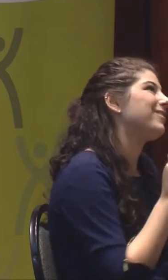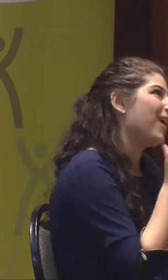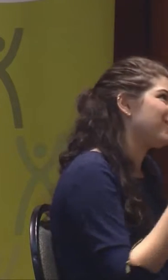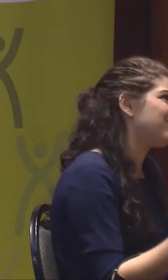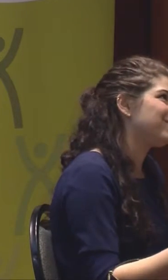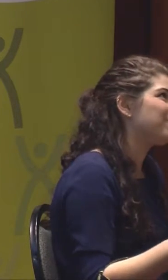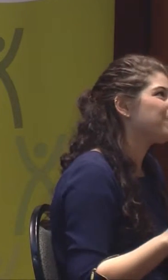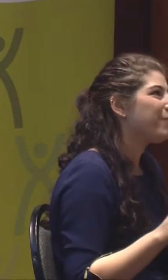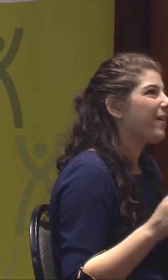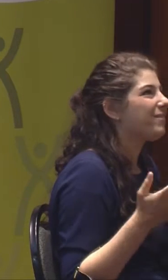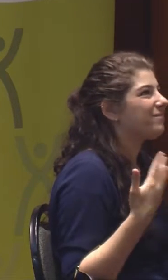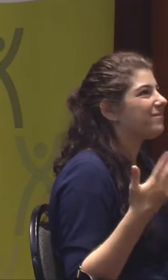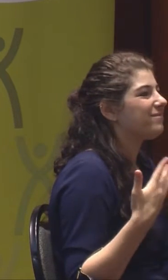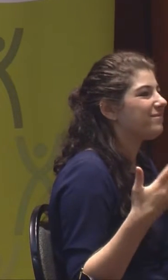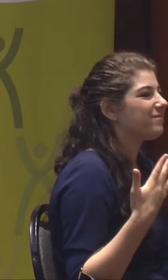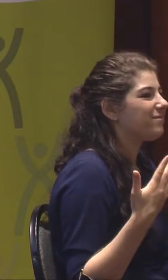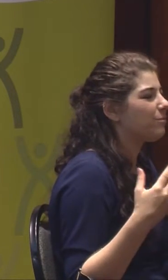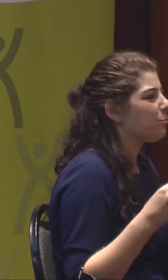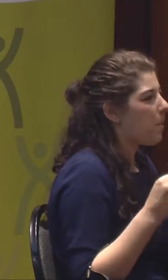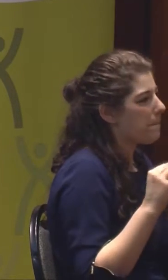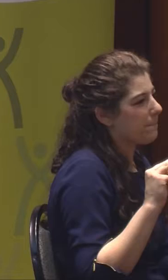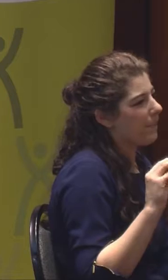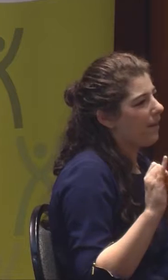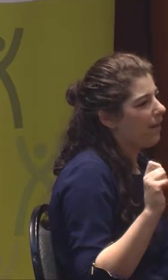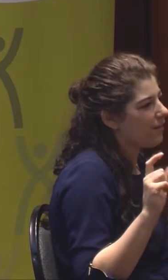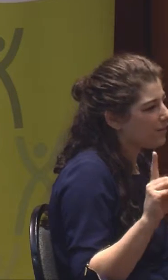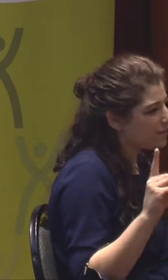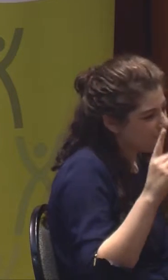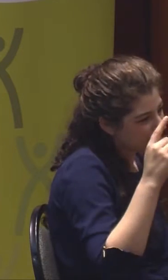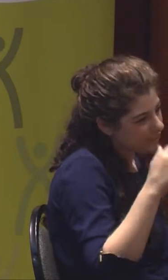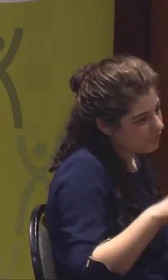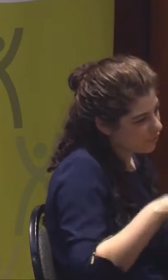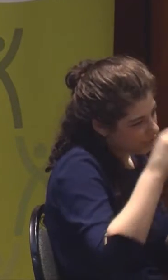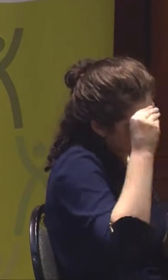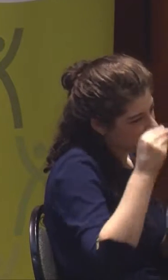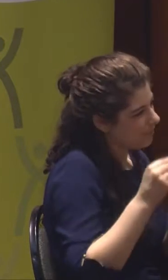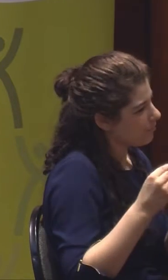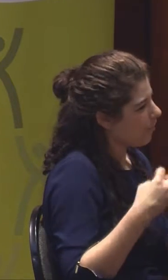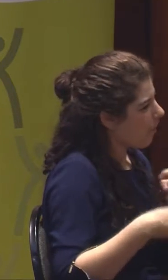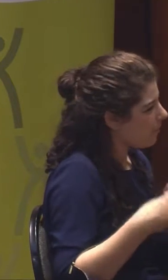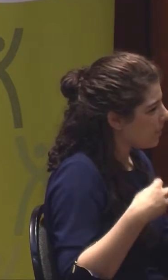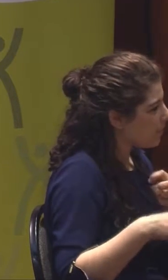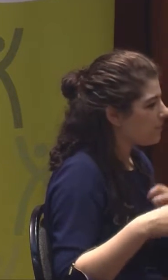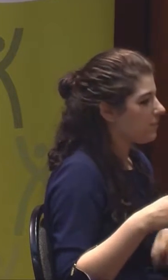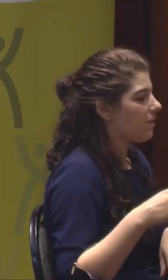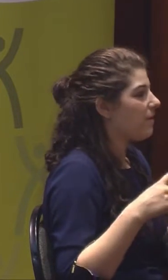have milder learning problems, have difficulty filtering, difficult paying